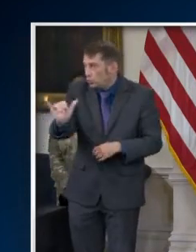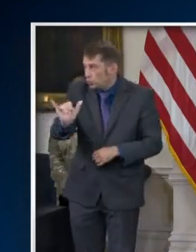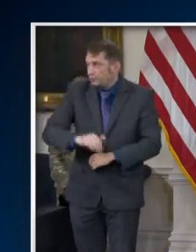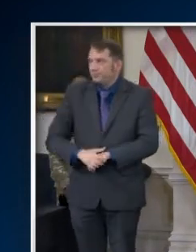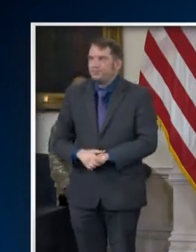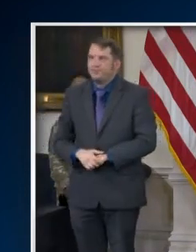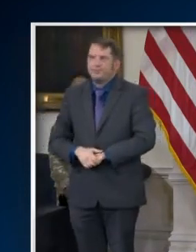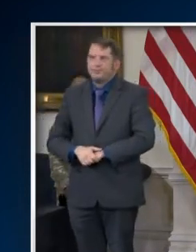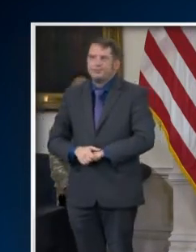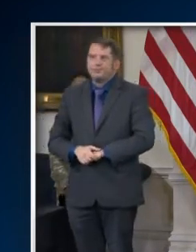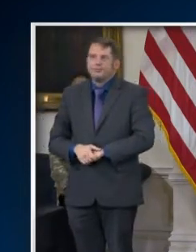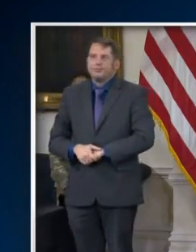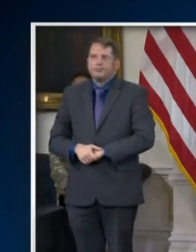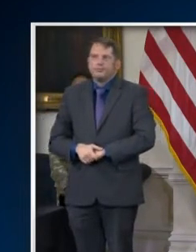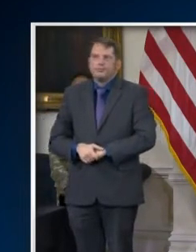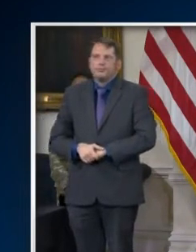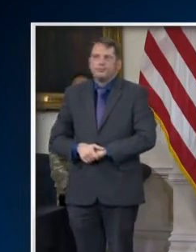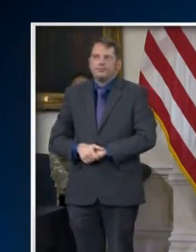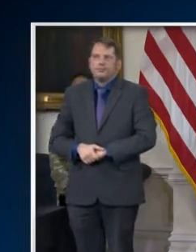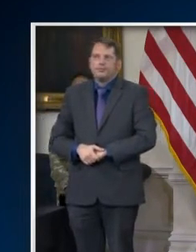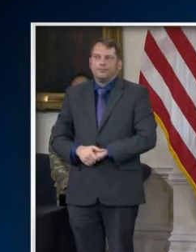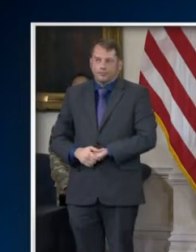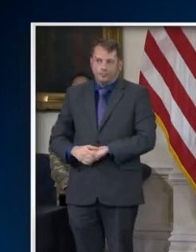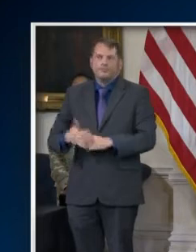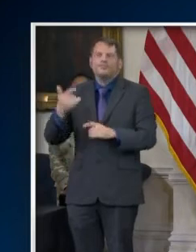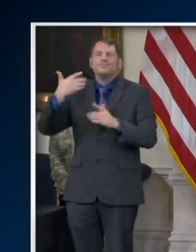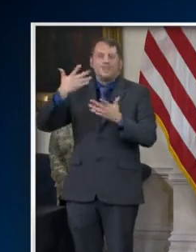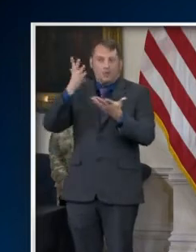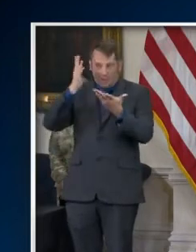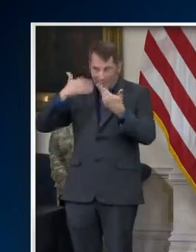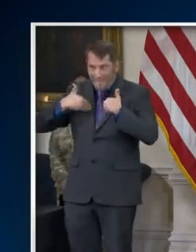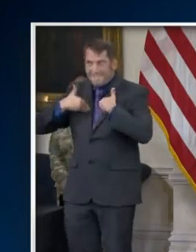THE VACCINE EQUITY TASK FORCE IS EXPANDING THE USE OF MOBILE